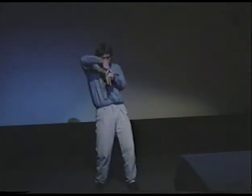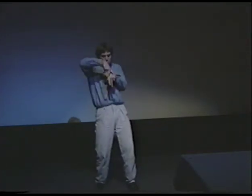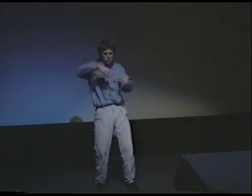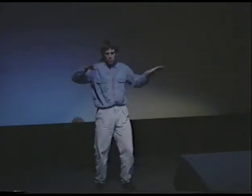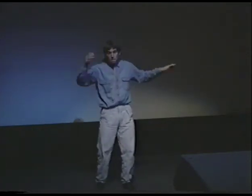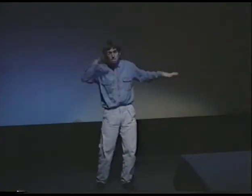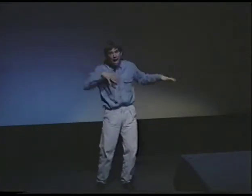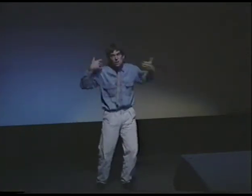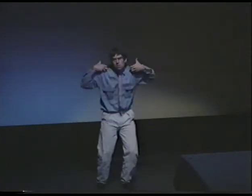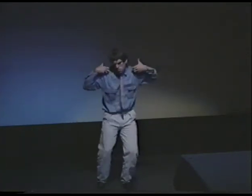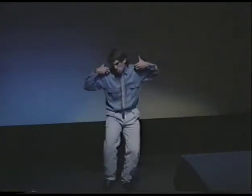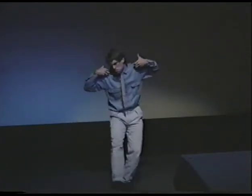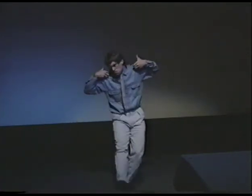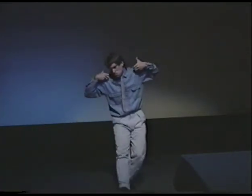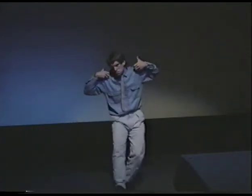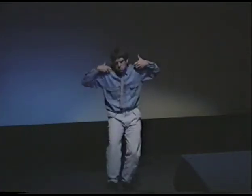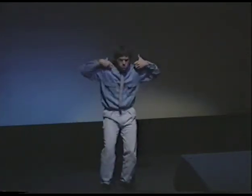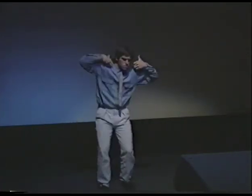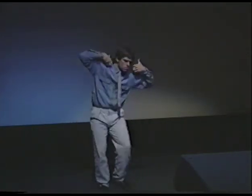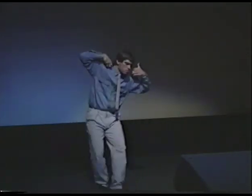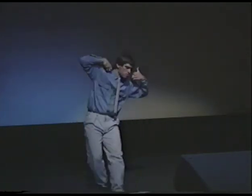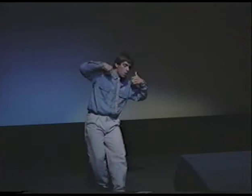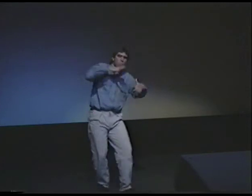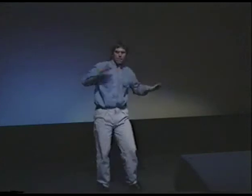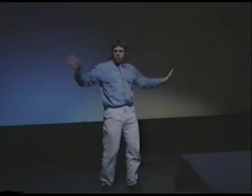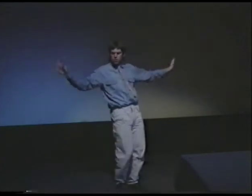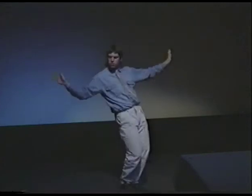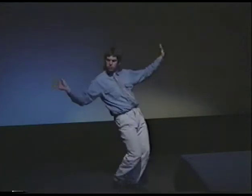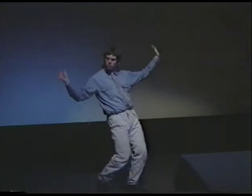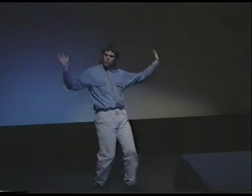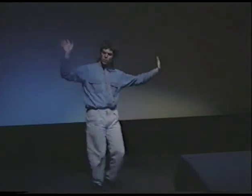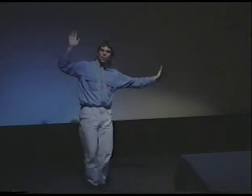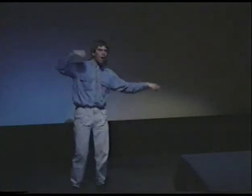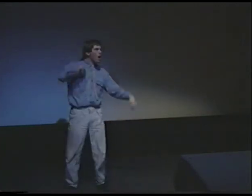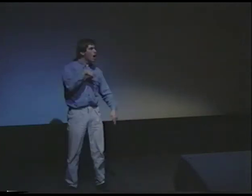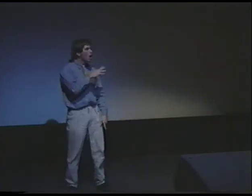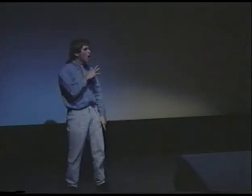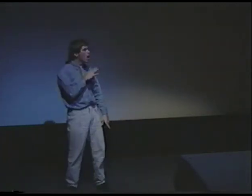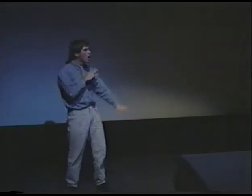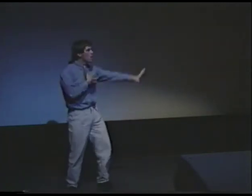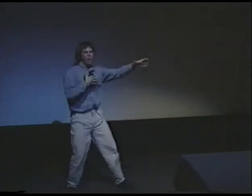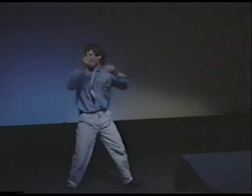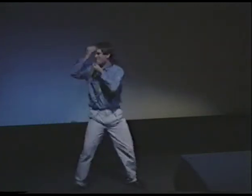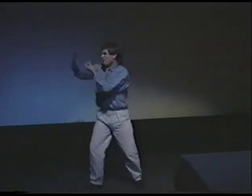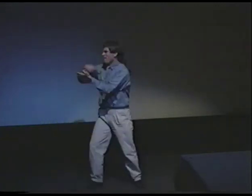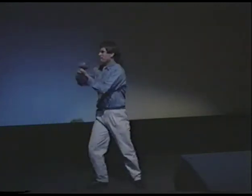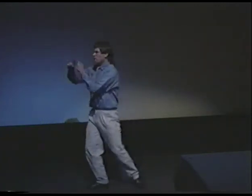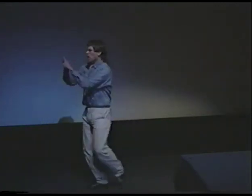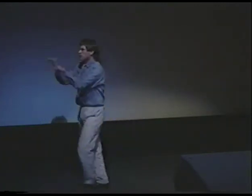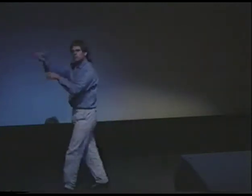looked like it was a really tall woman dancing around on the stage.